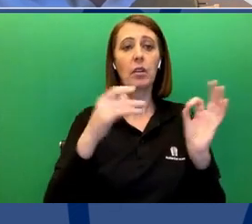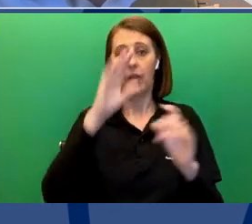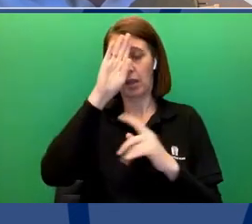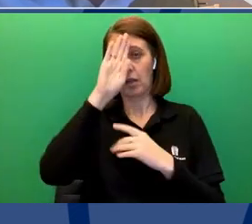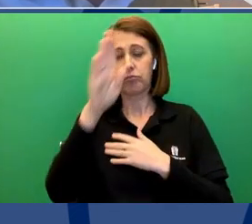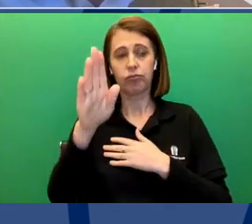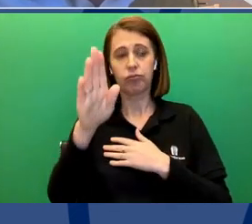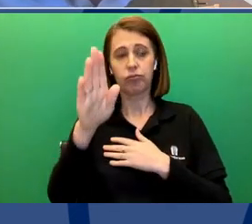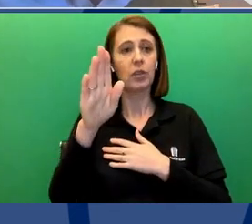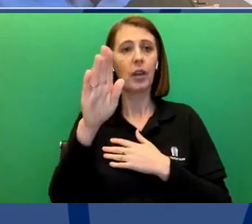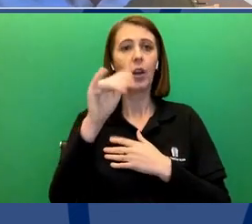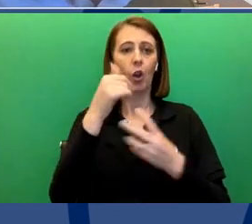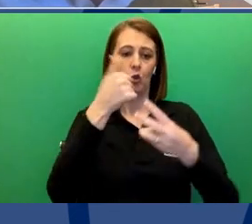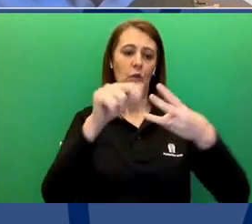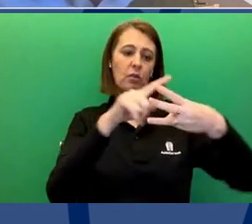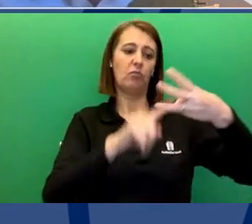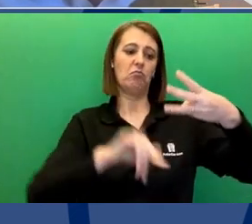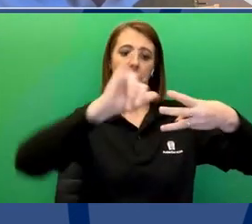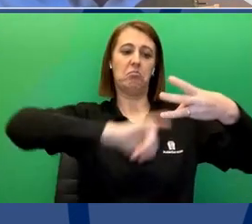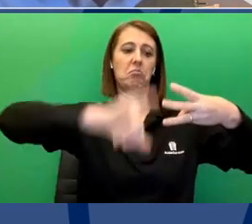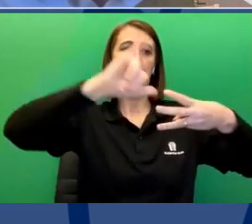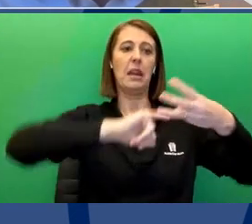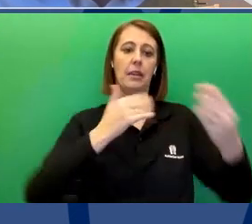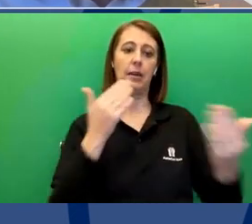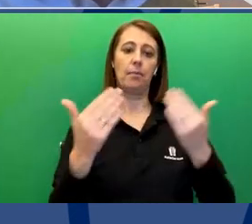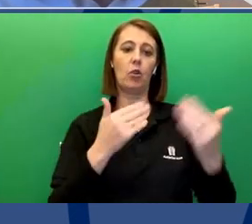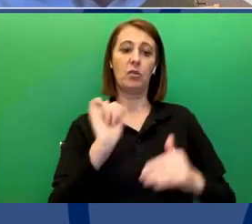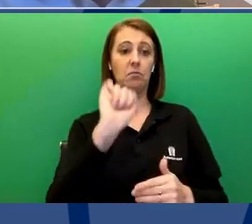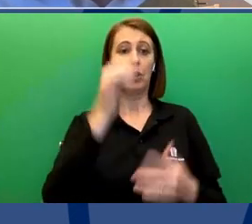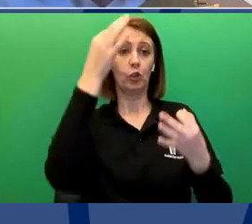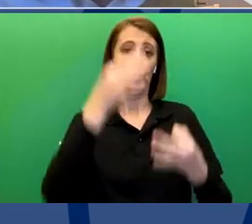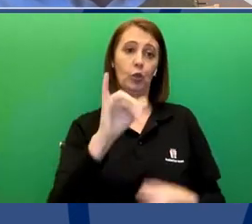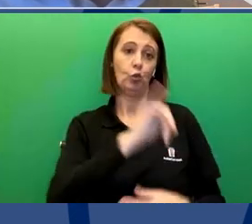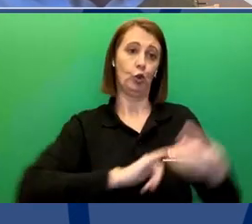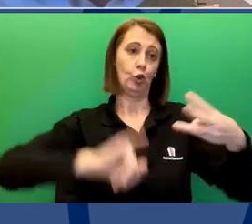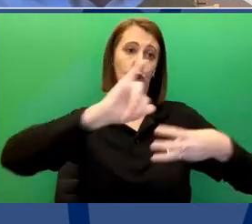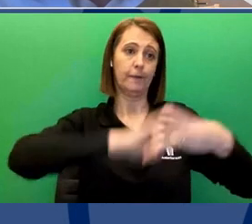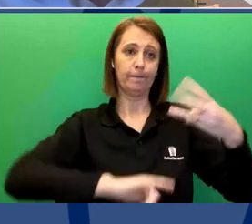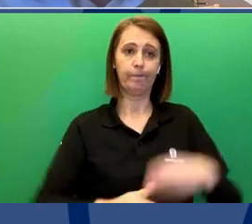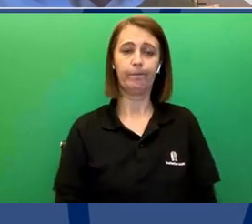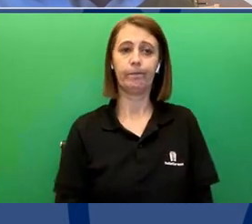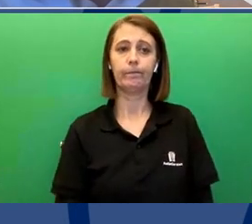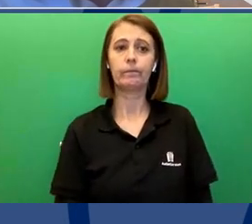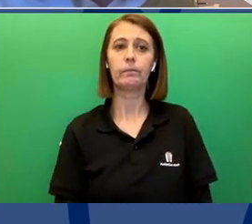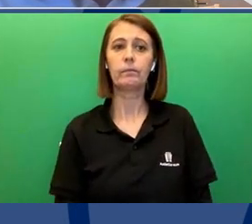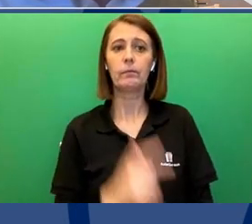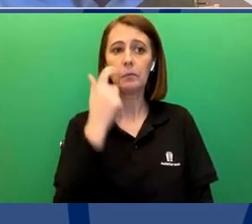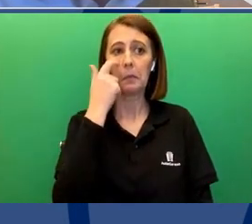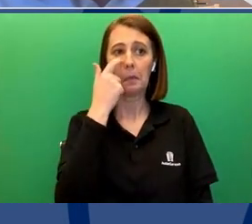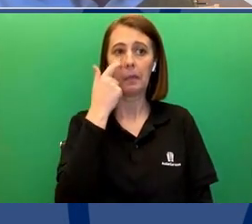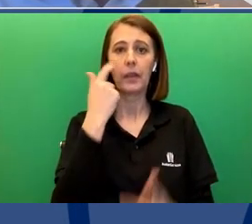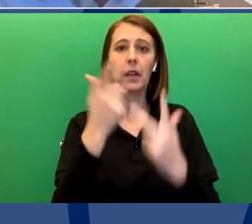comparisons of their choice. And finally, the other thing we've managed to do is get